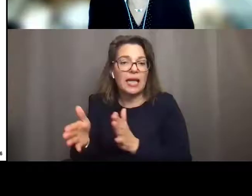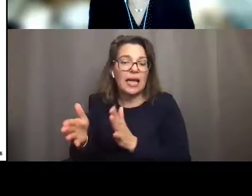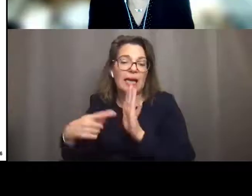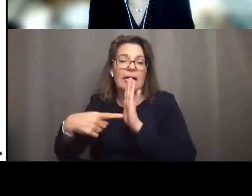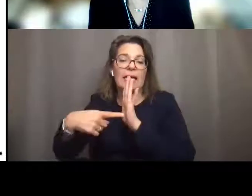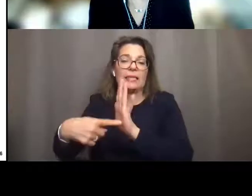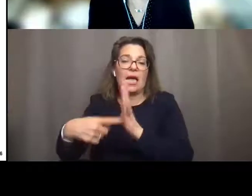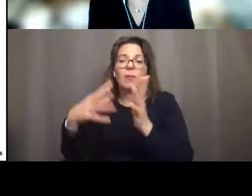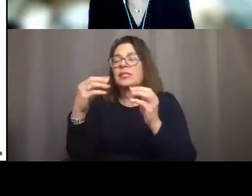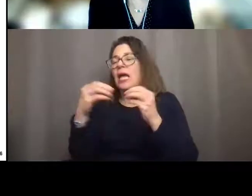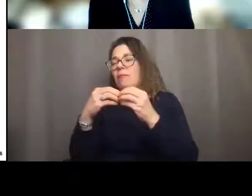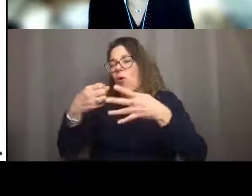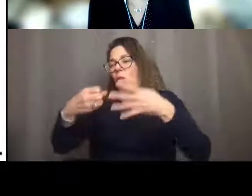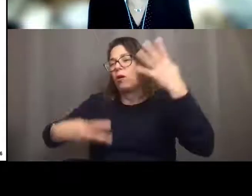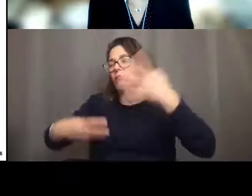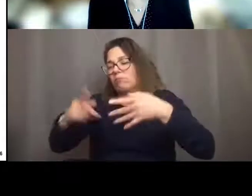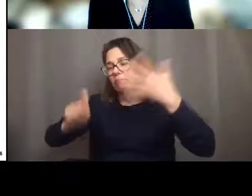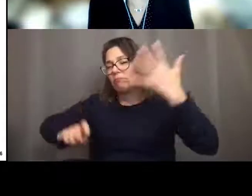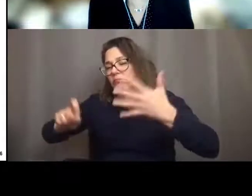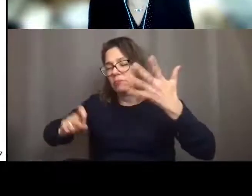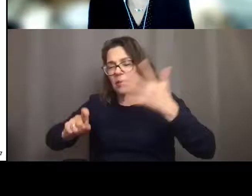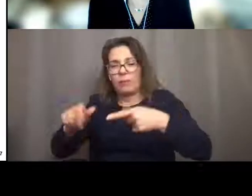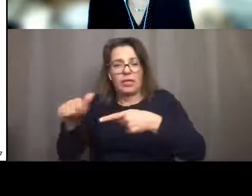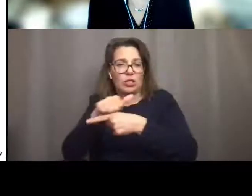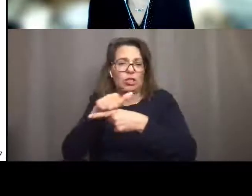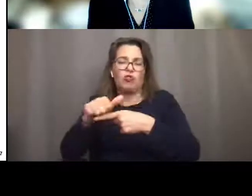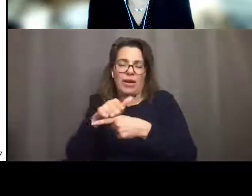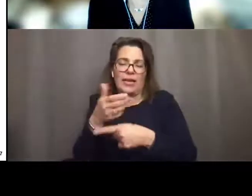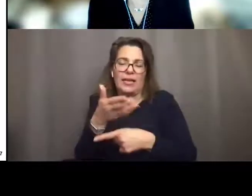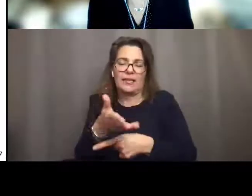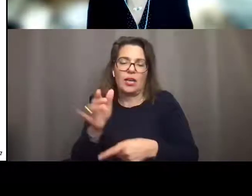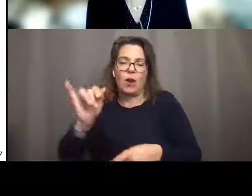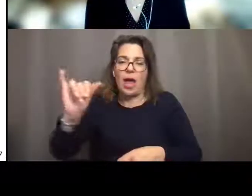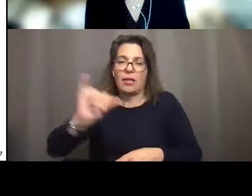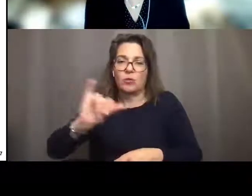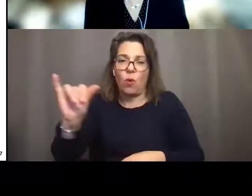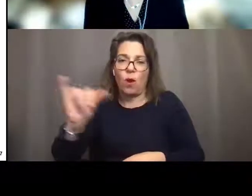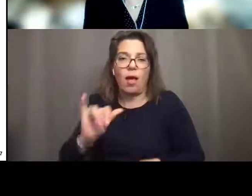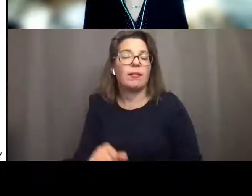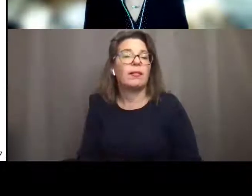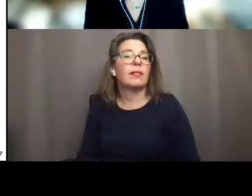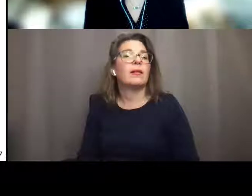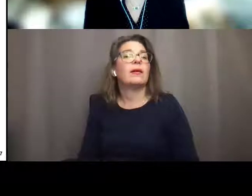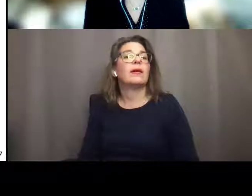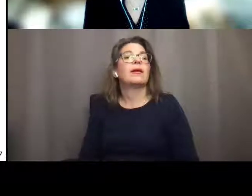And the training is here, as well, and then notices. These are some of the items that you can find here,